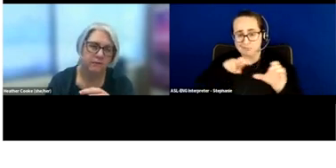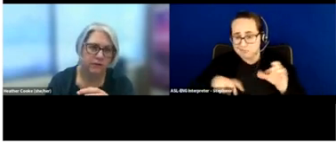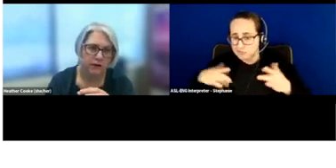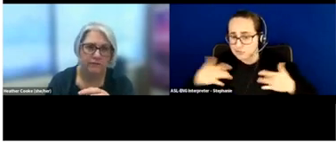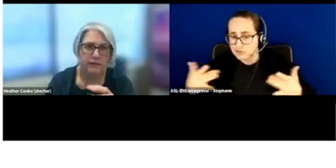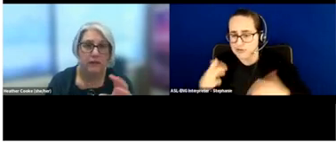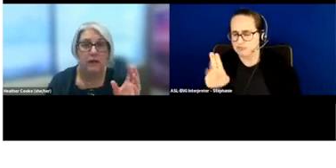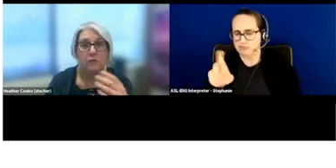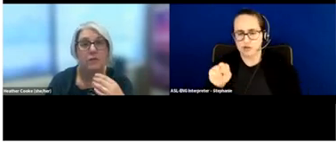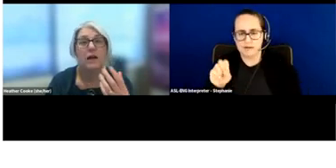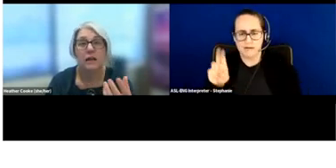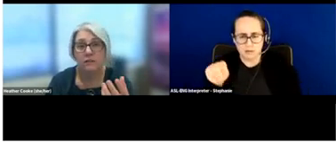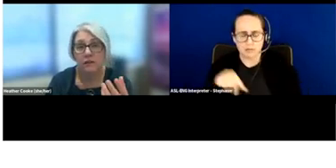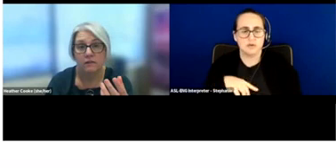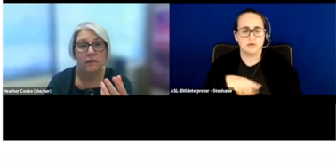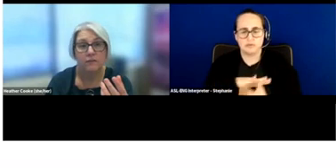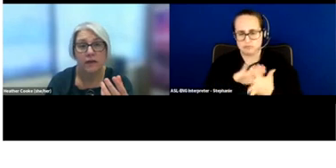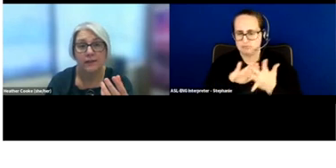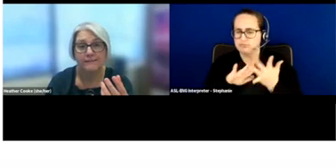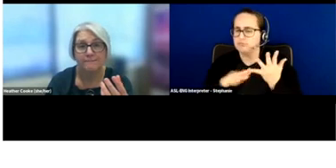infographic which highlights that the key findings.